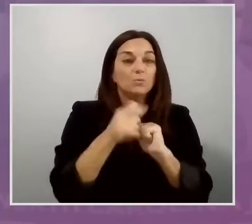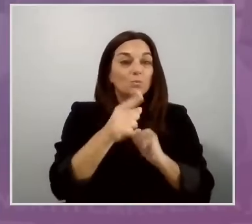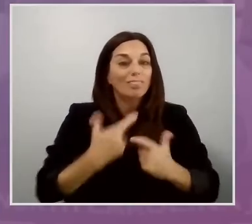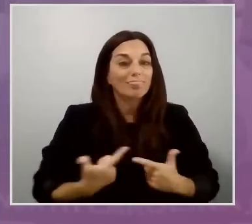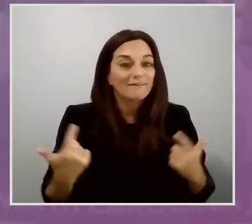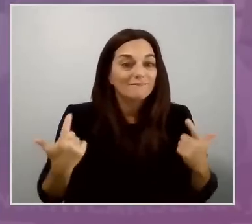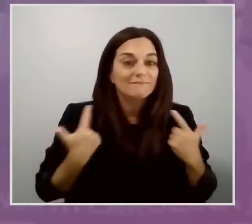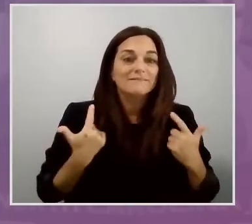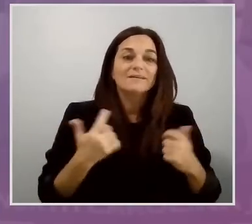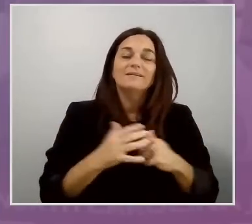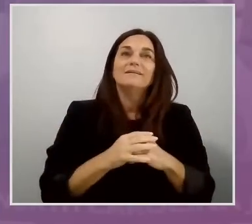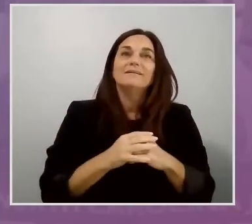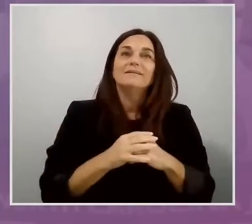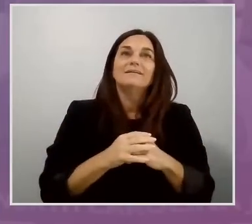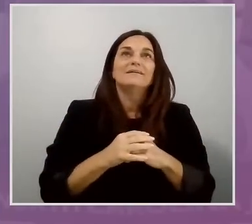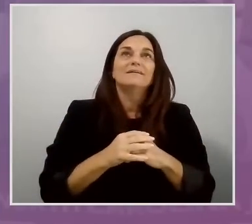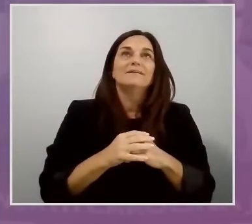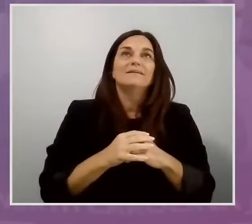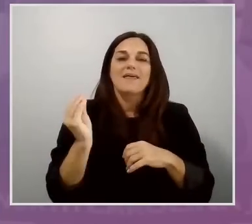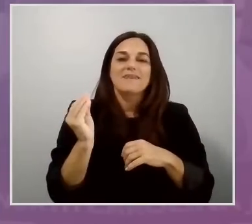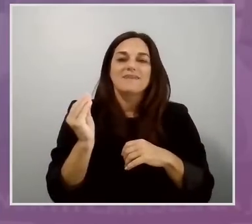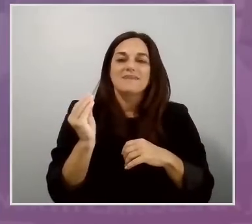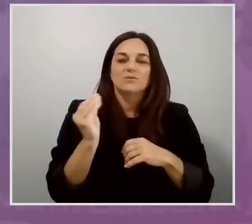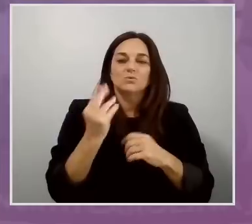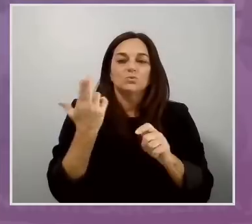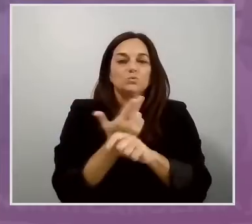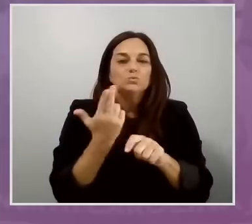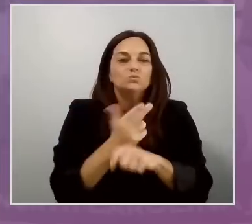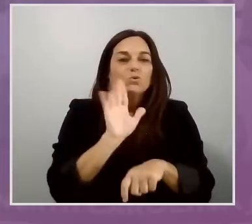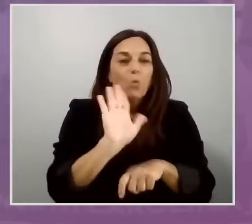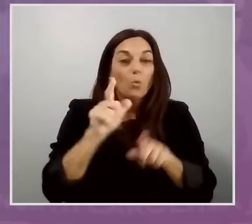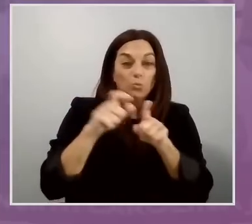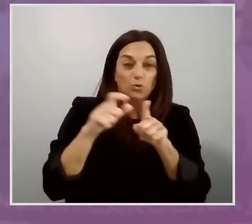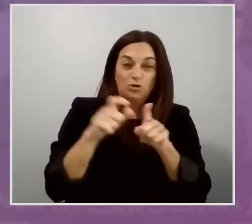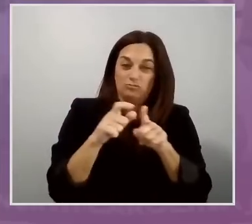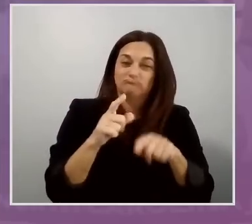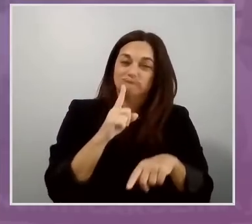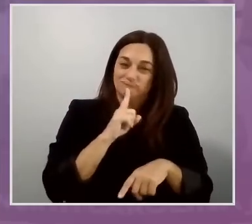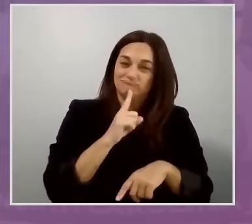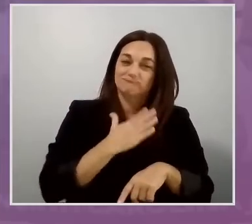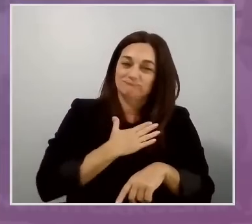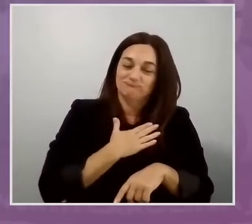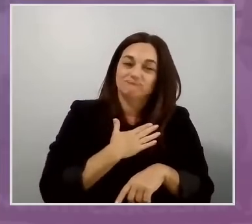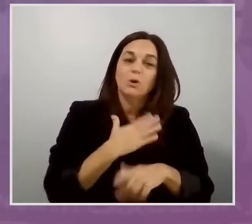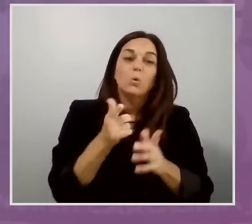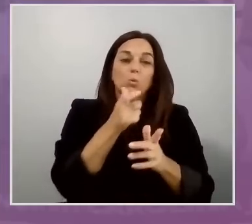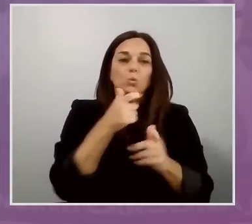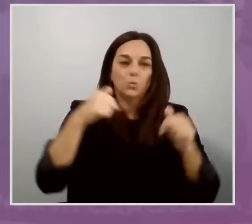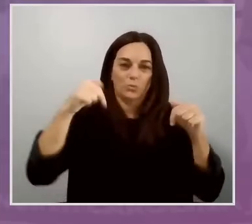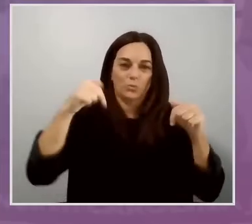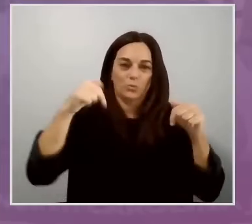AND I THINK THAT YOUR STORY